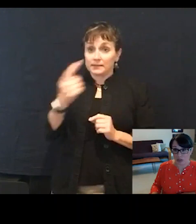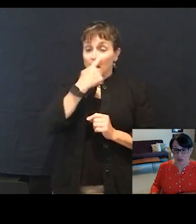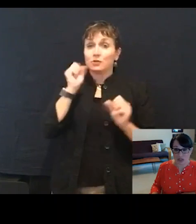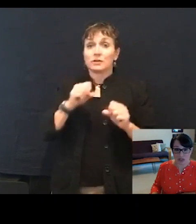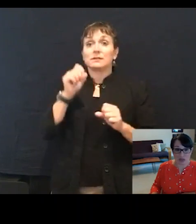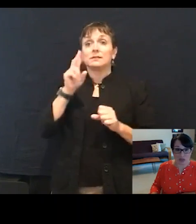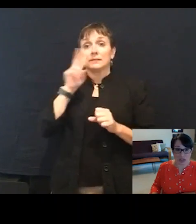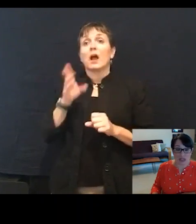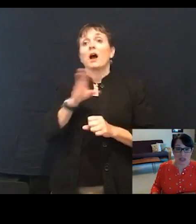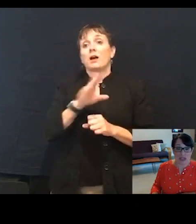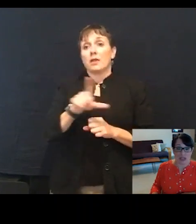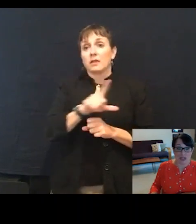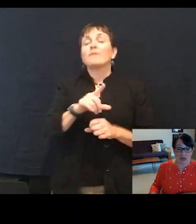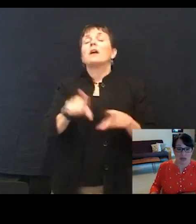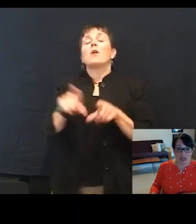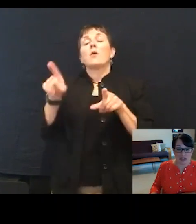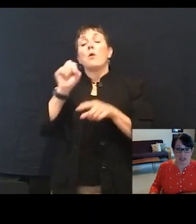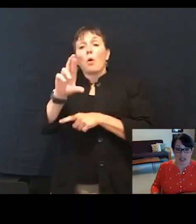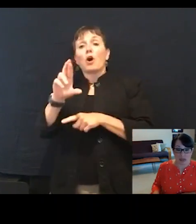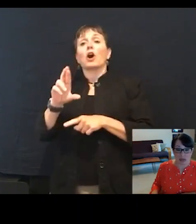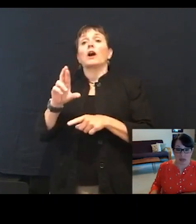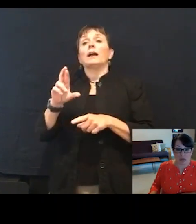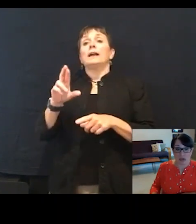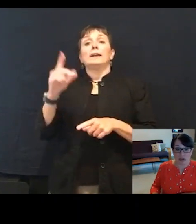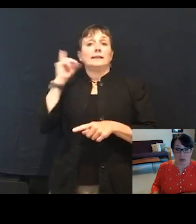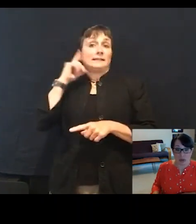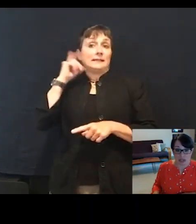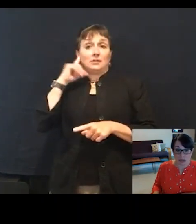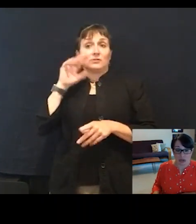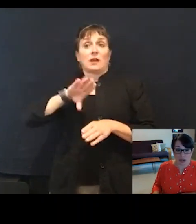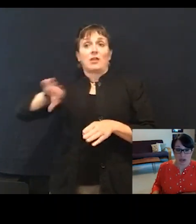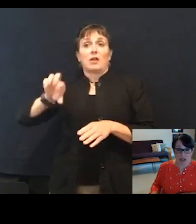you can see on the right. So this is an example of what we call a western blot.